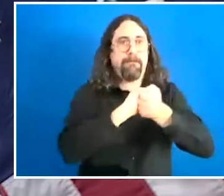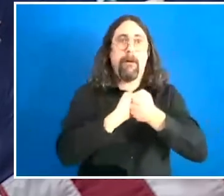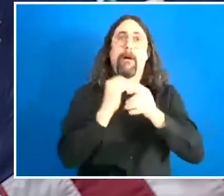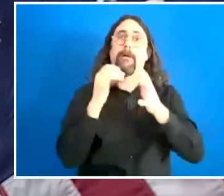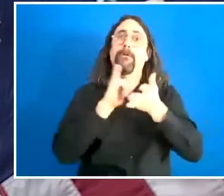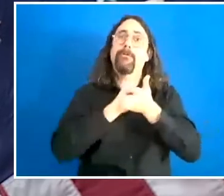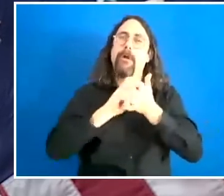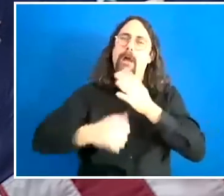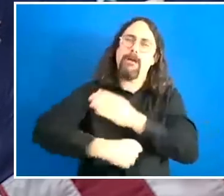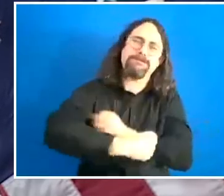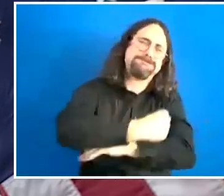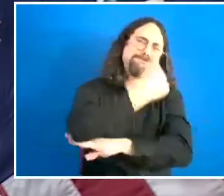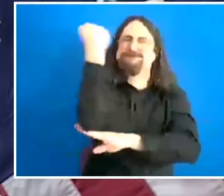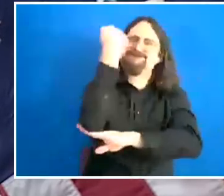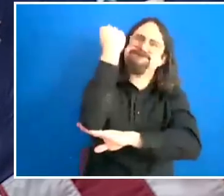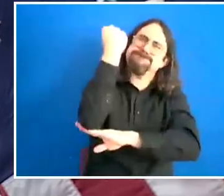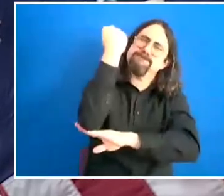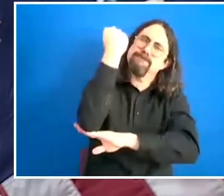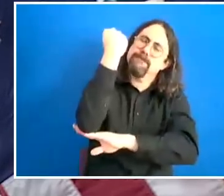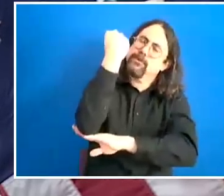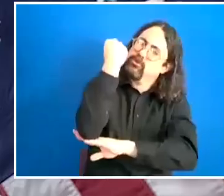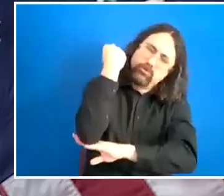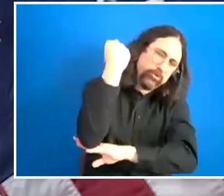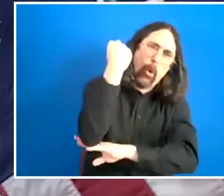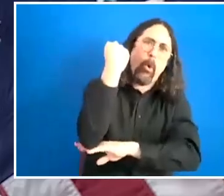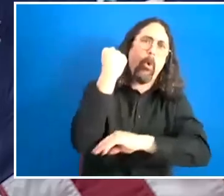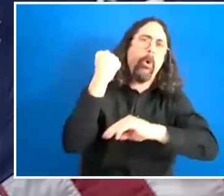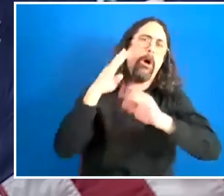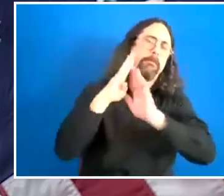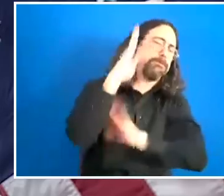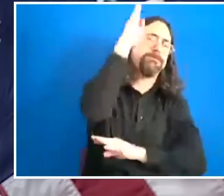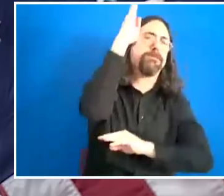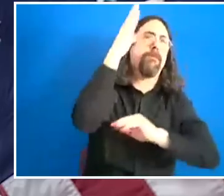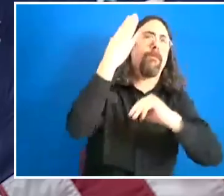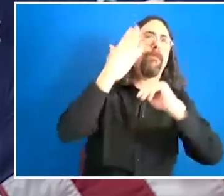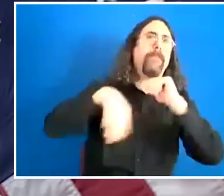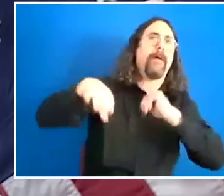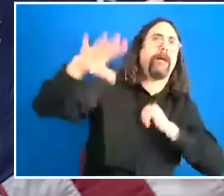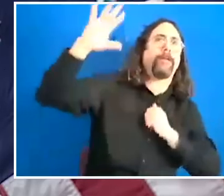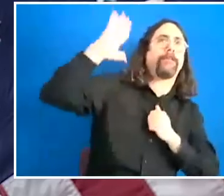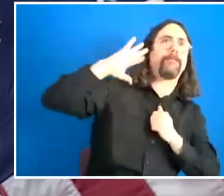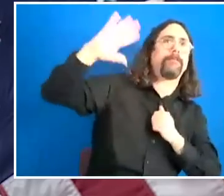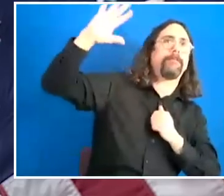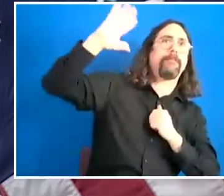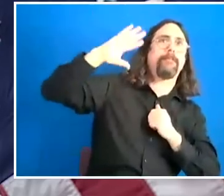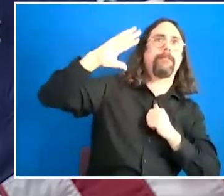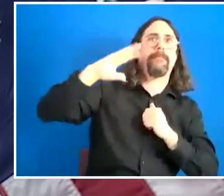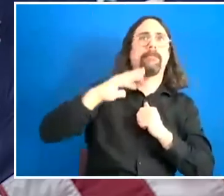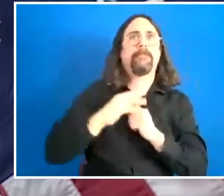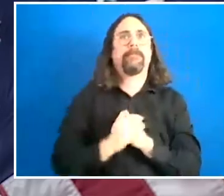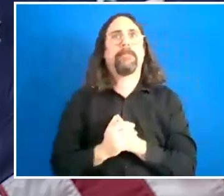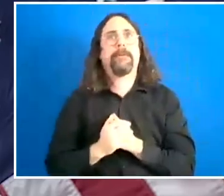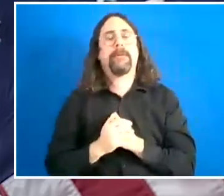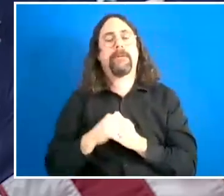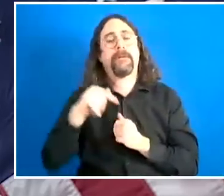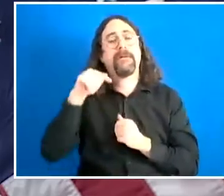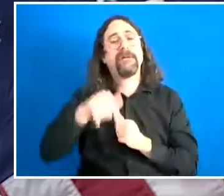FOUNDATION SO YOU CAN PAINT THAT PICTURE, BUILD THAT STORY FOR THE AGES, SOMETHING GREAT